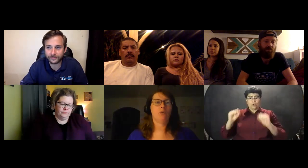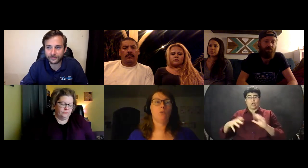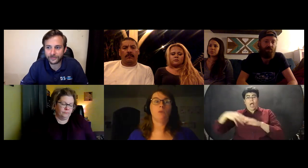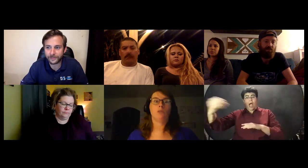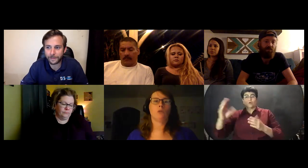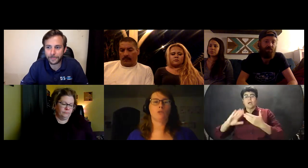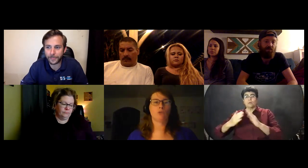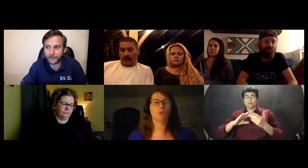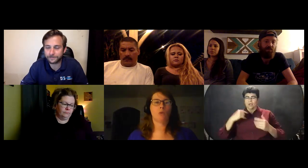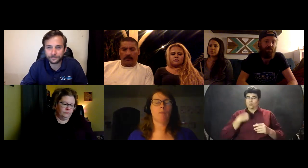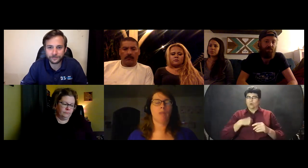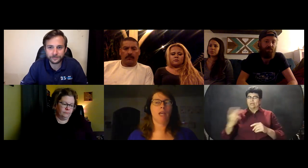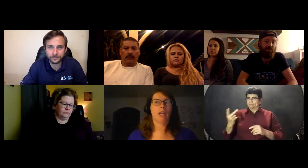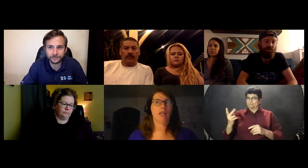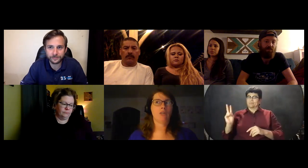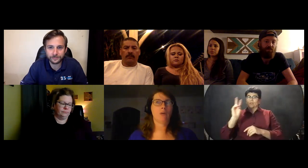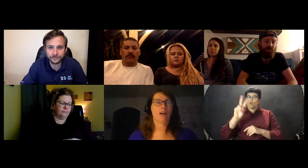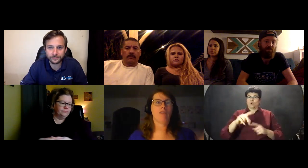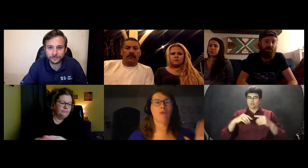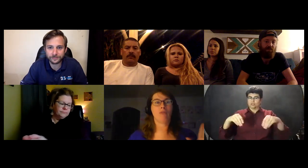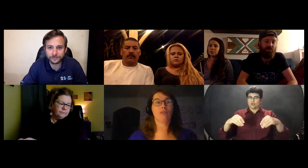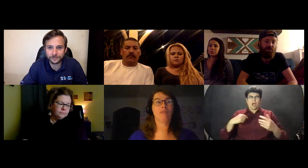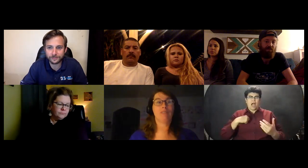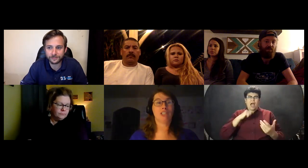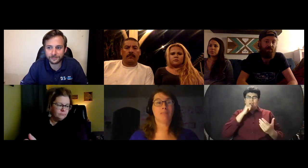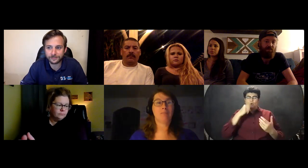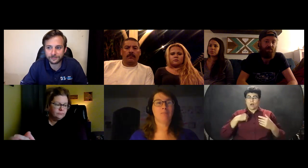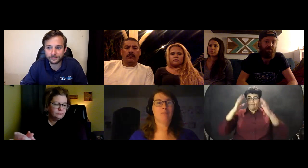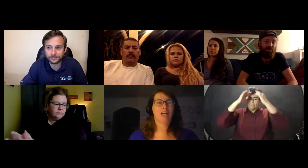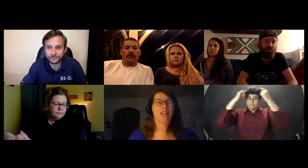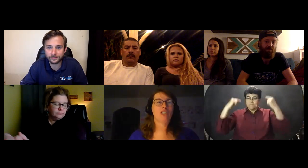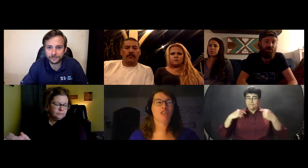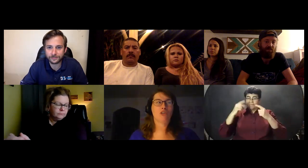would go to the store and i don't have peripheral vision and